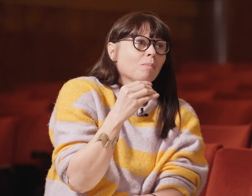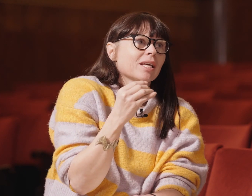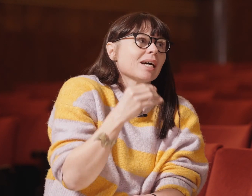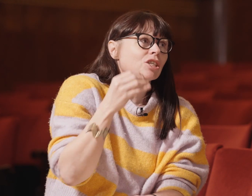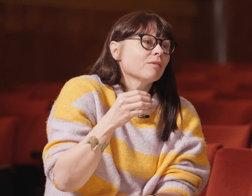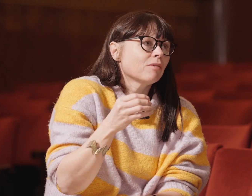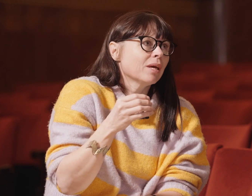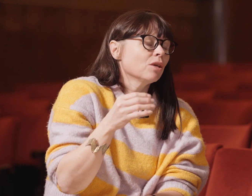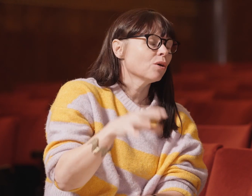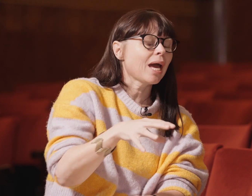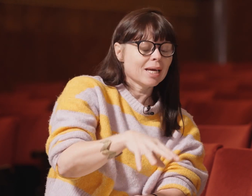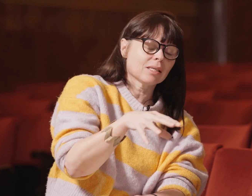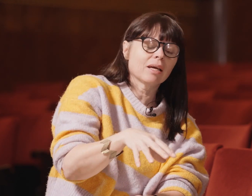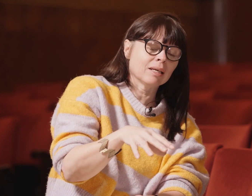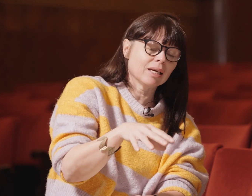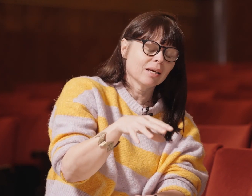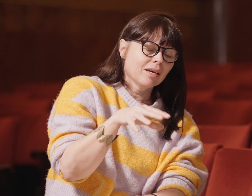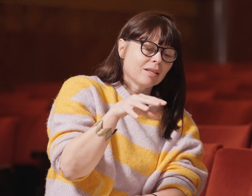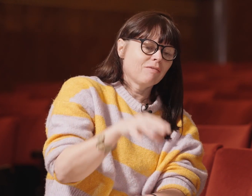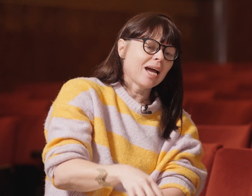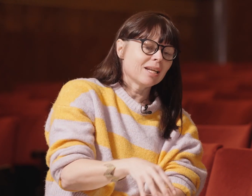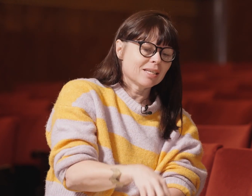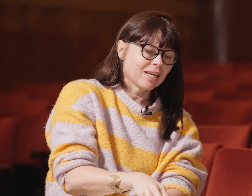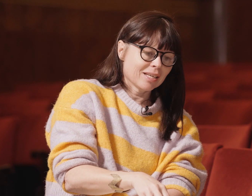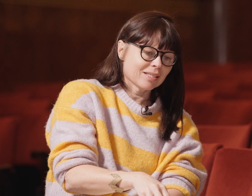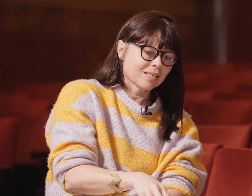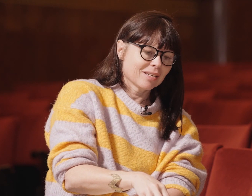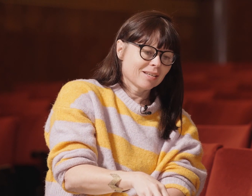because actually in the UK certainly the reality is...